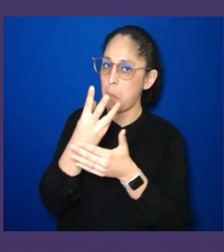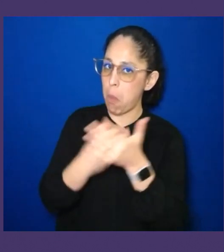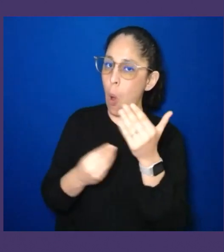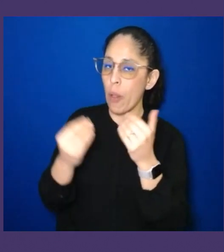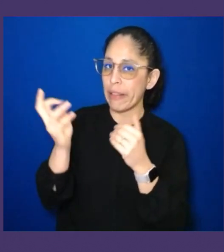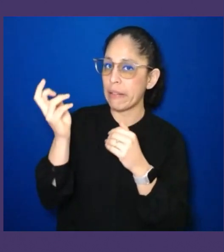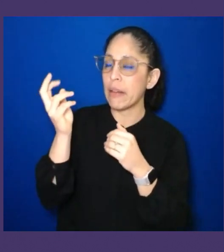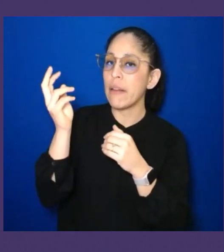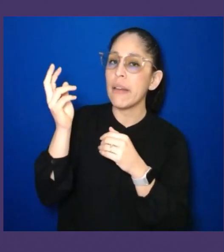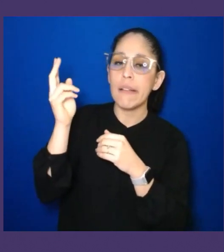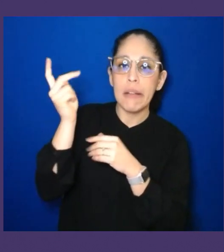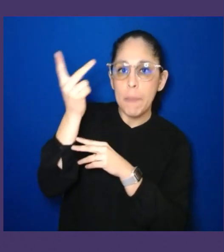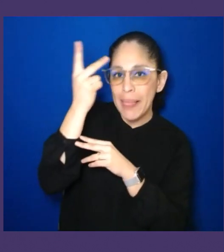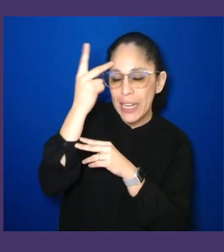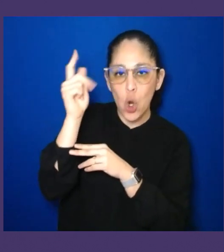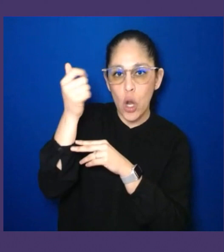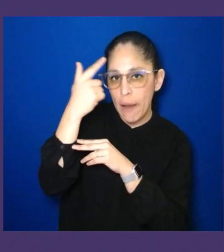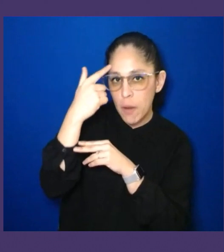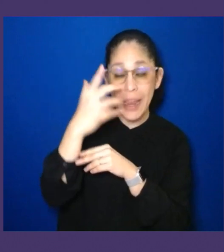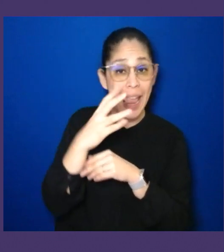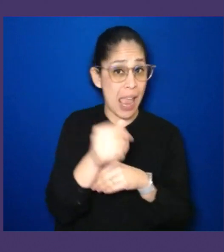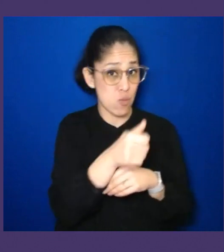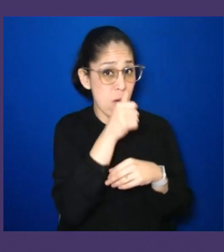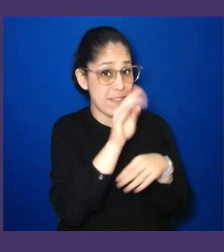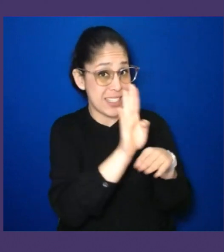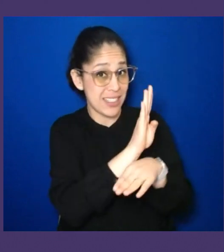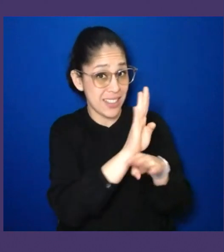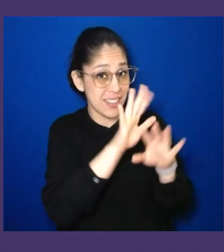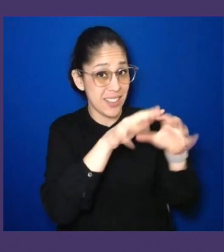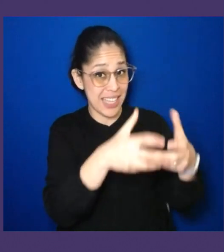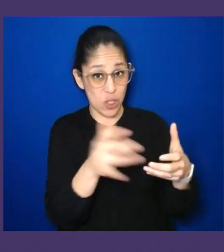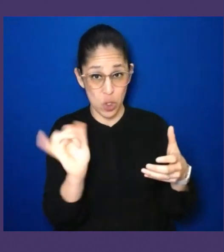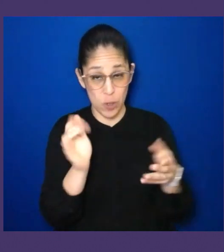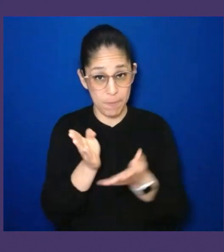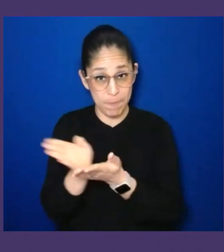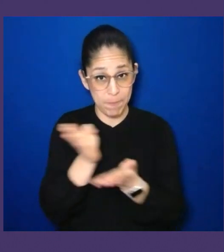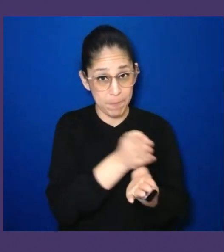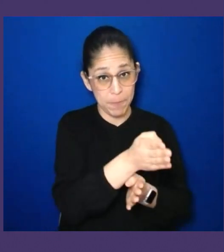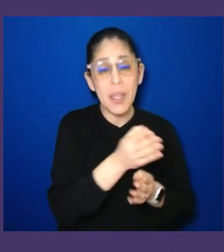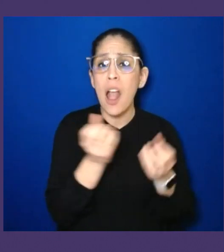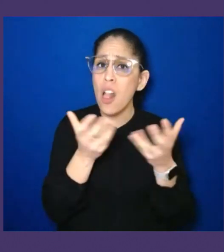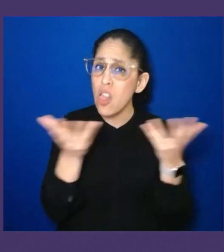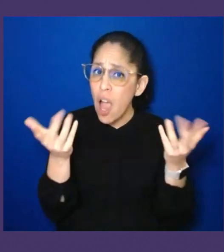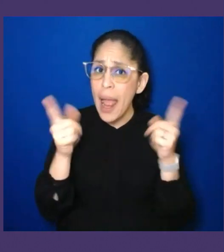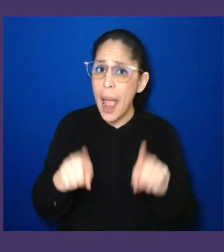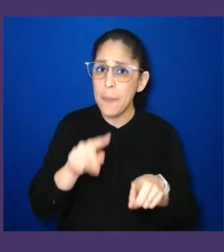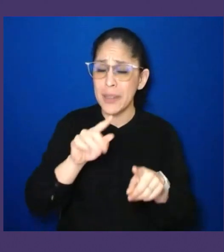There are some really exciting things that are happening around the world. Stephanie, you are closely